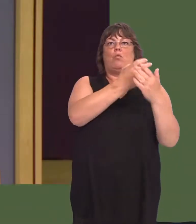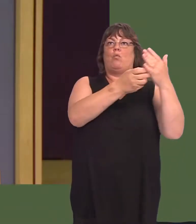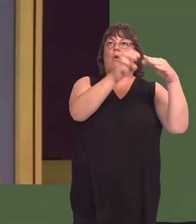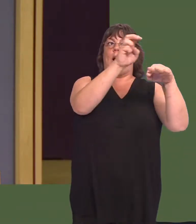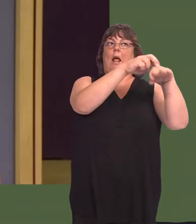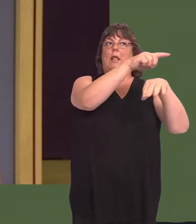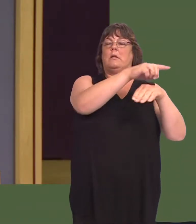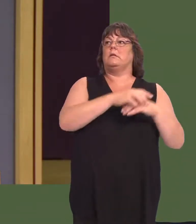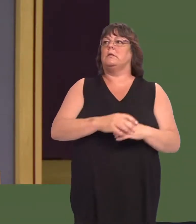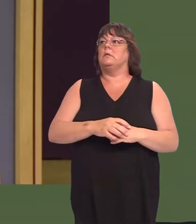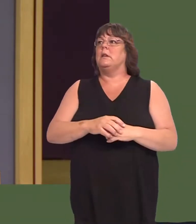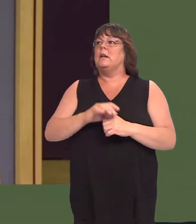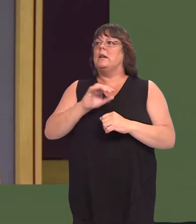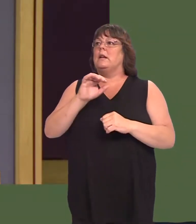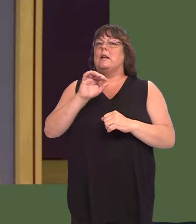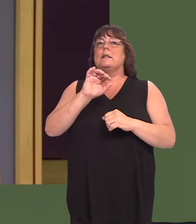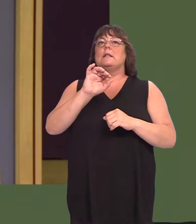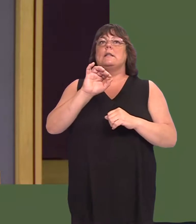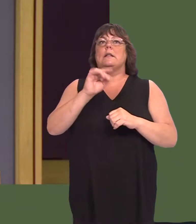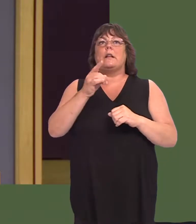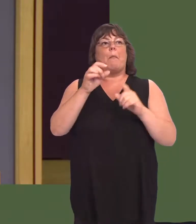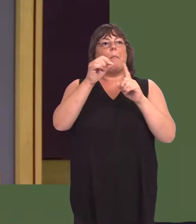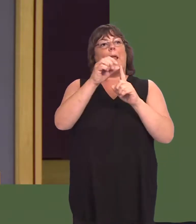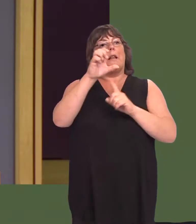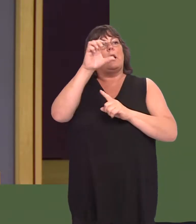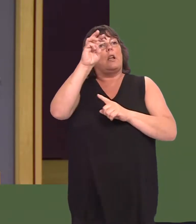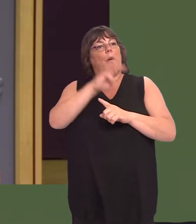And instead of refighting the last war, as the leader of Plaid Cymru seems intent on